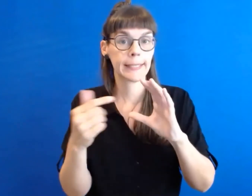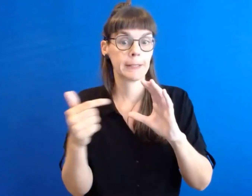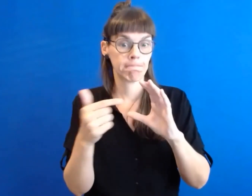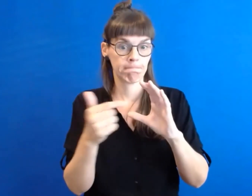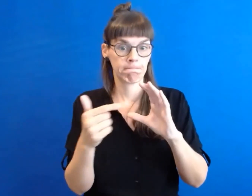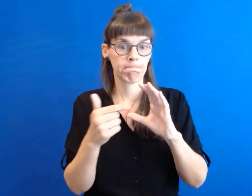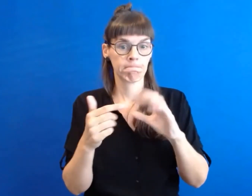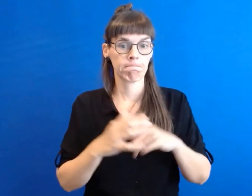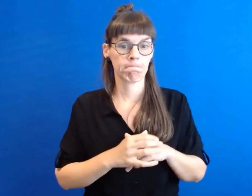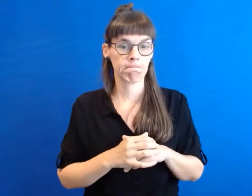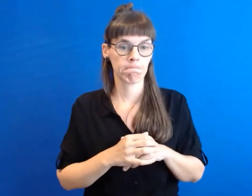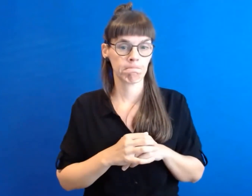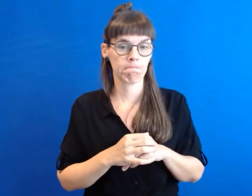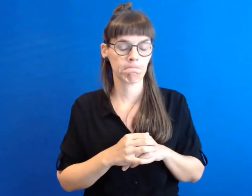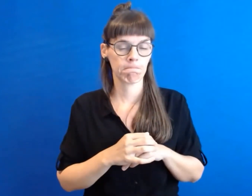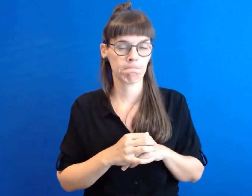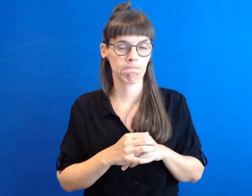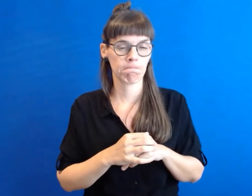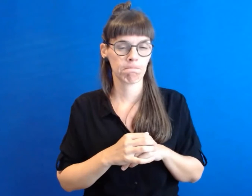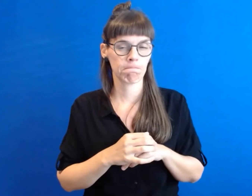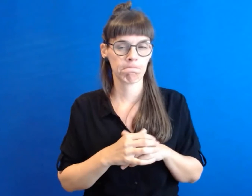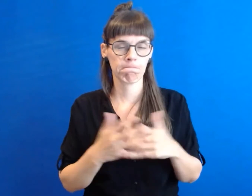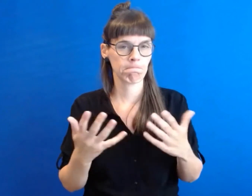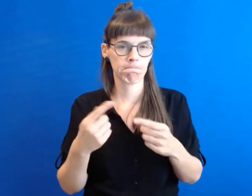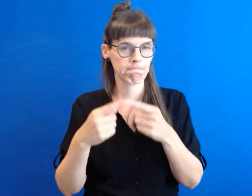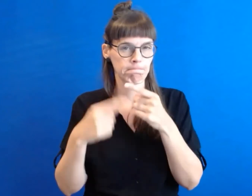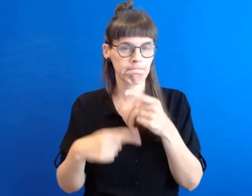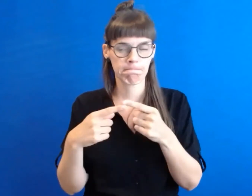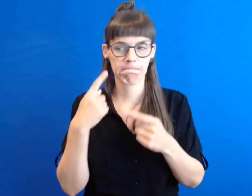information and communication inclusion